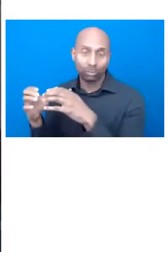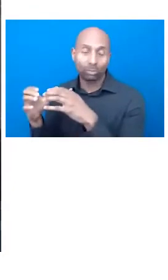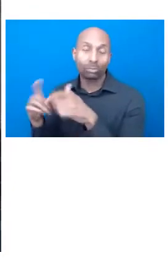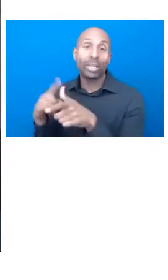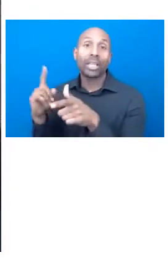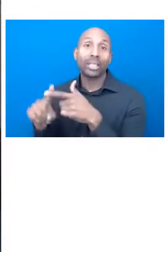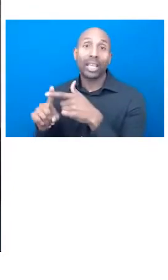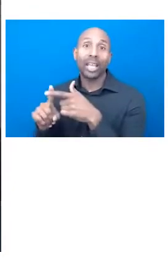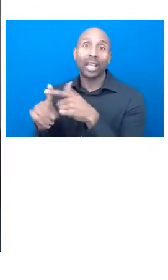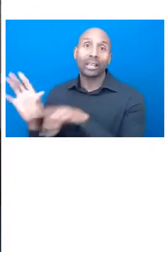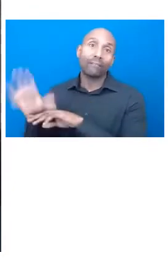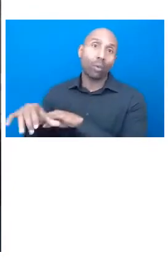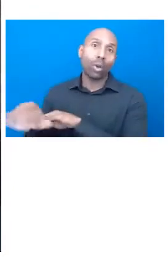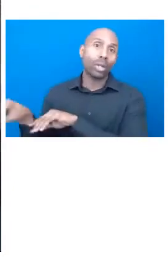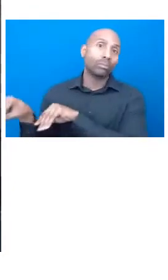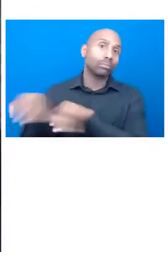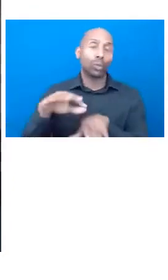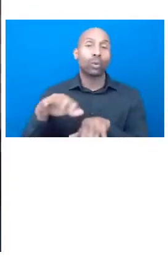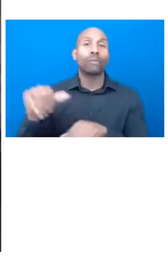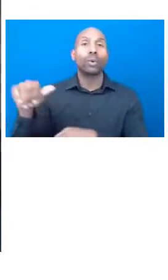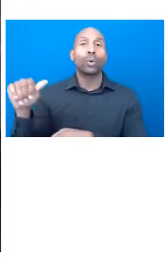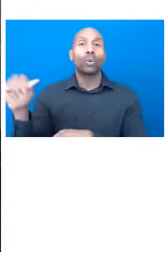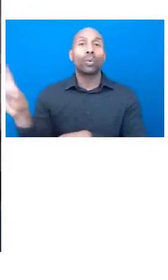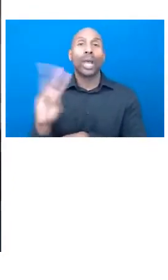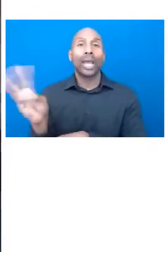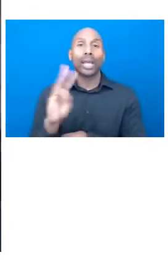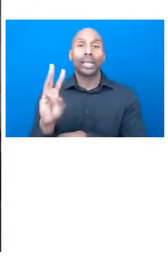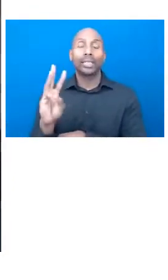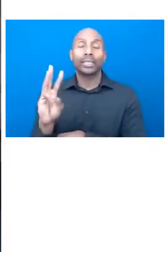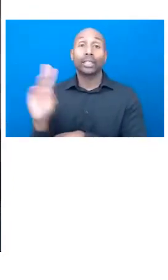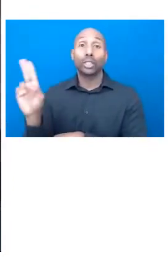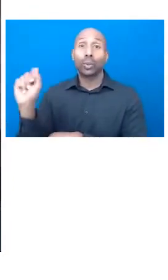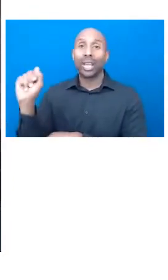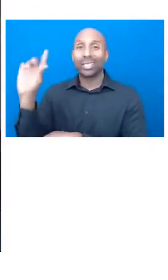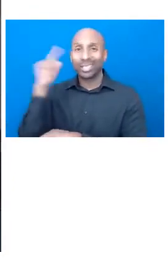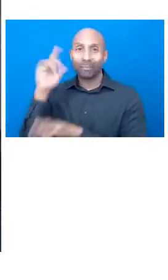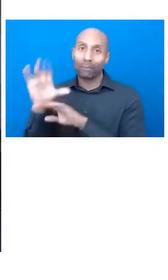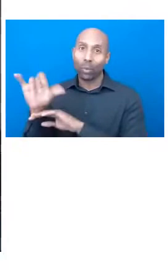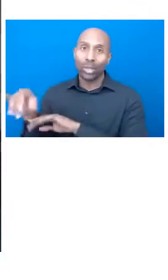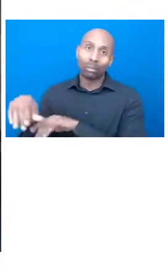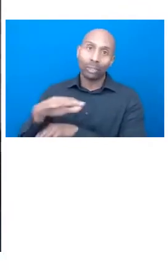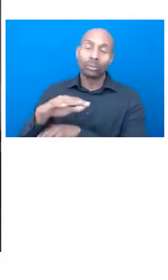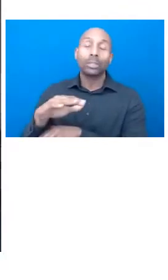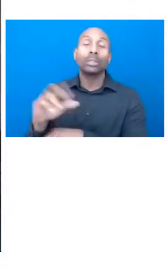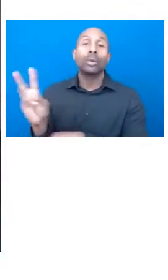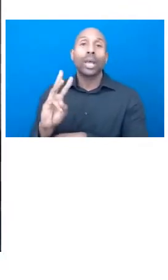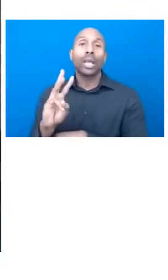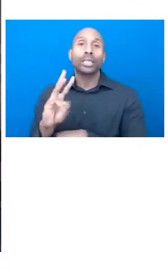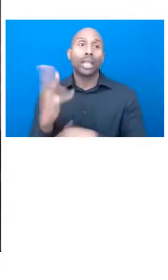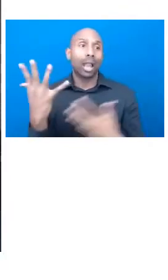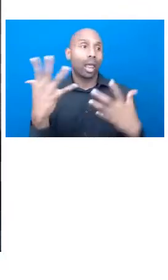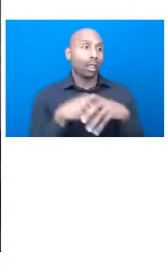first for The Peale in the fact that we acknowledge the pain that the Europeans have brought to others and to conquered people.